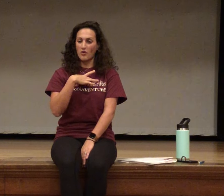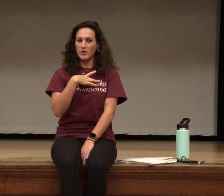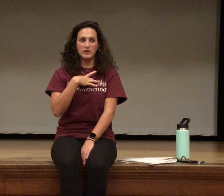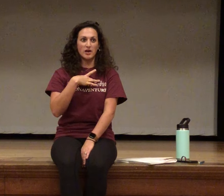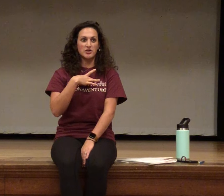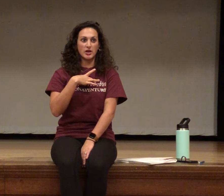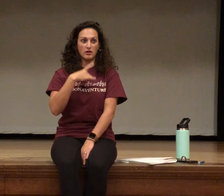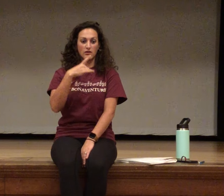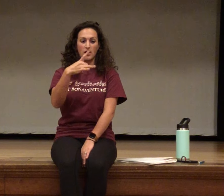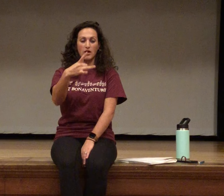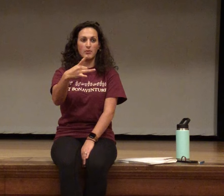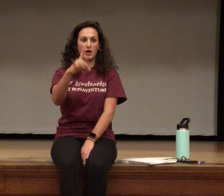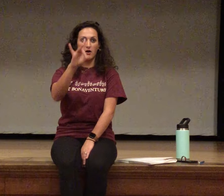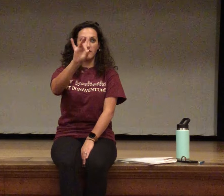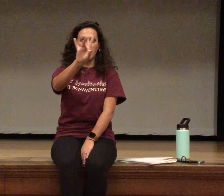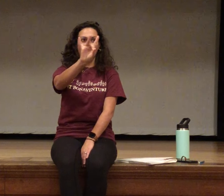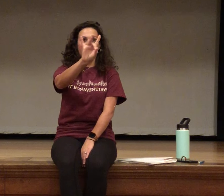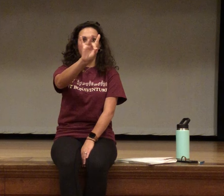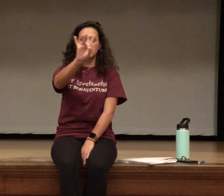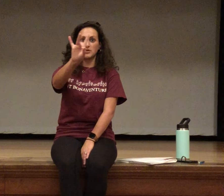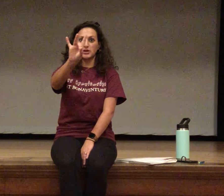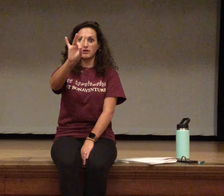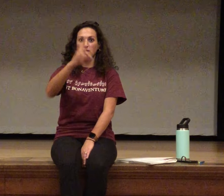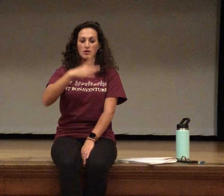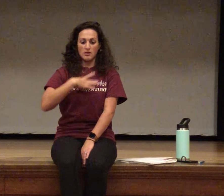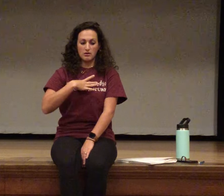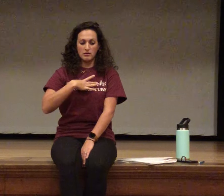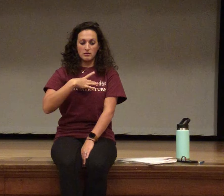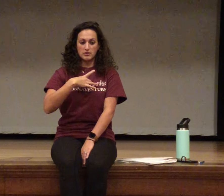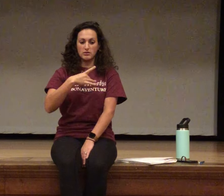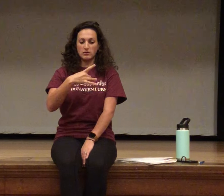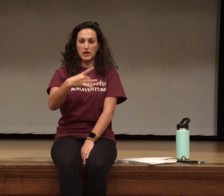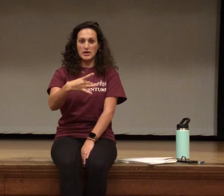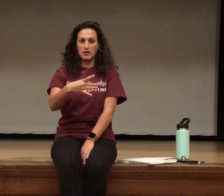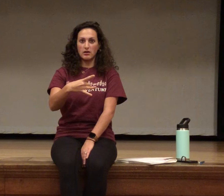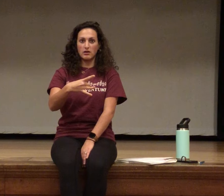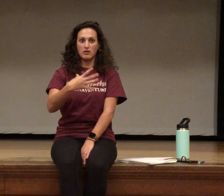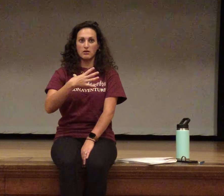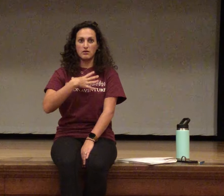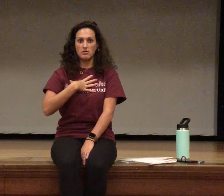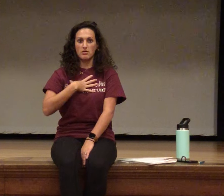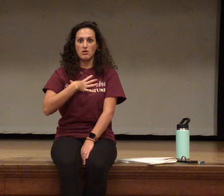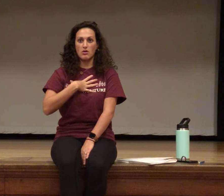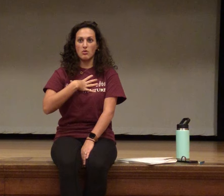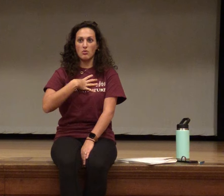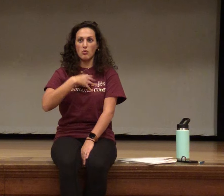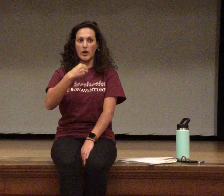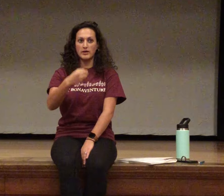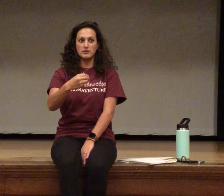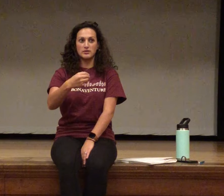the only ones touching and coming off and the only ones touching so like White